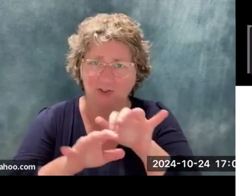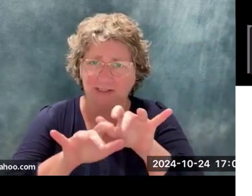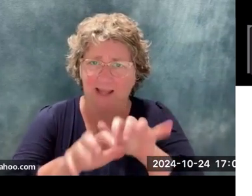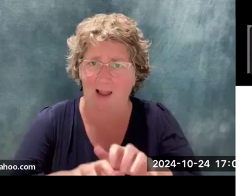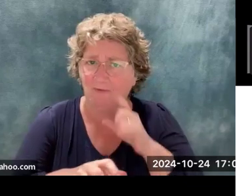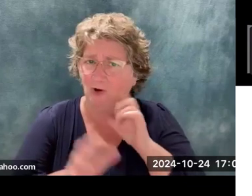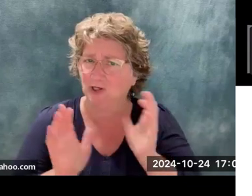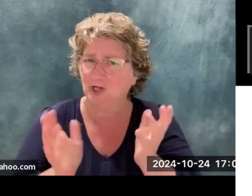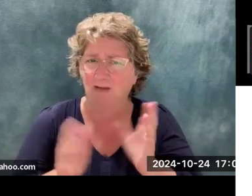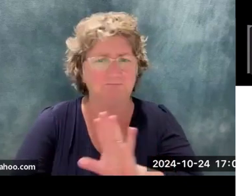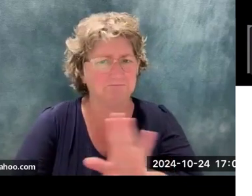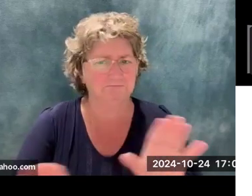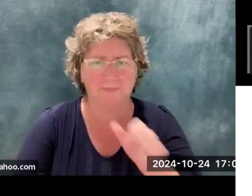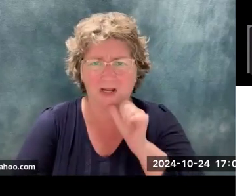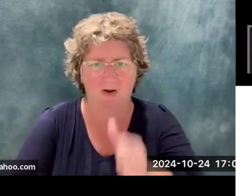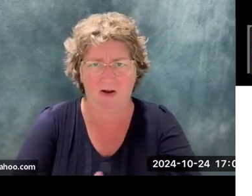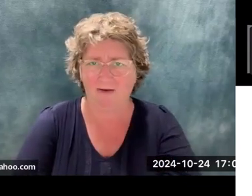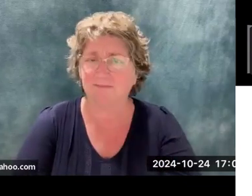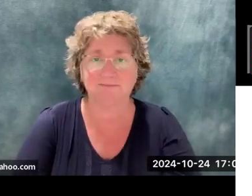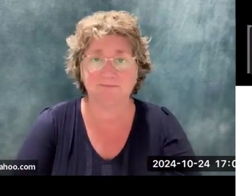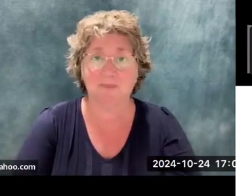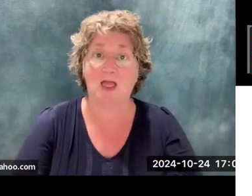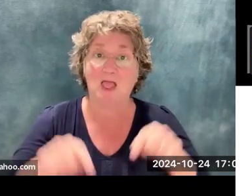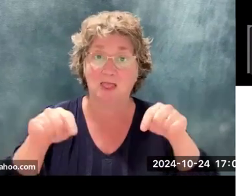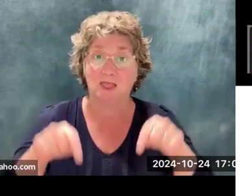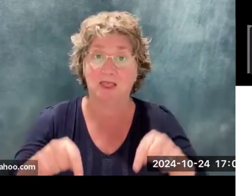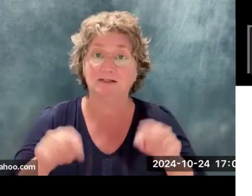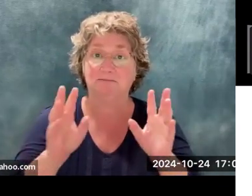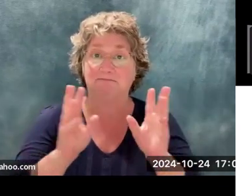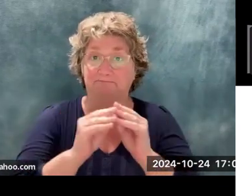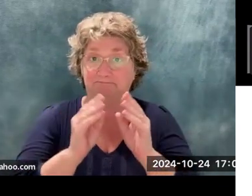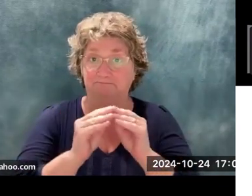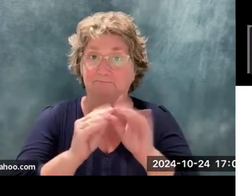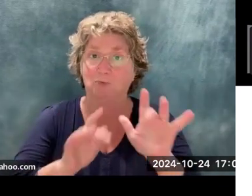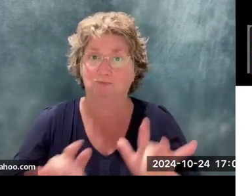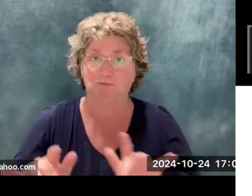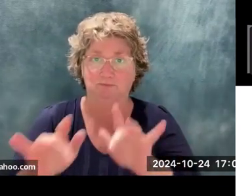This webinar is being recorded, and transcriptions